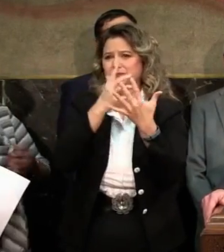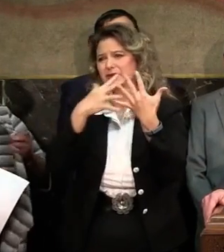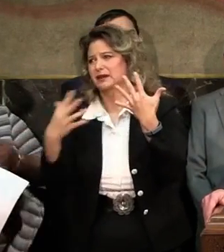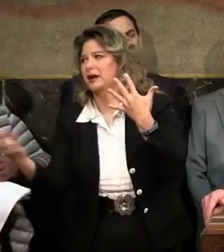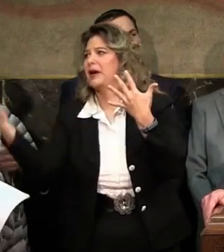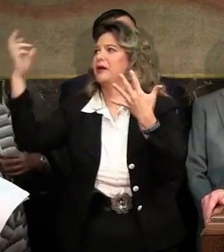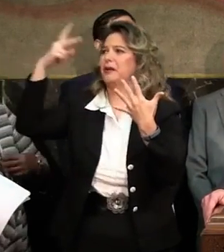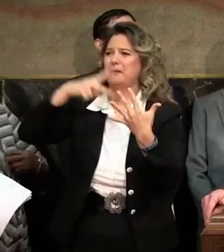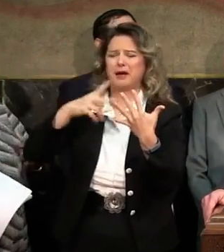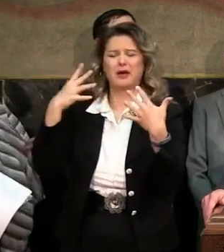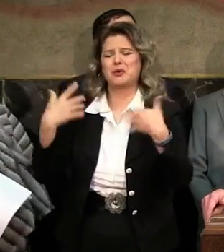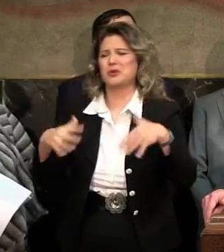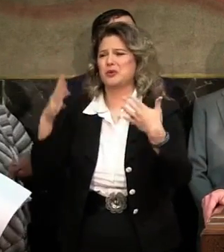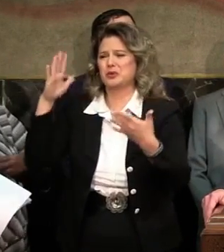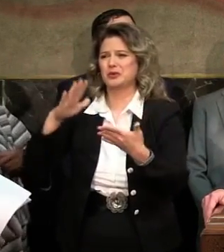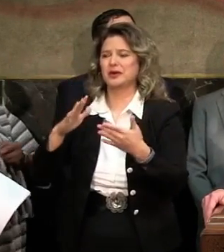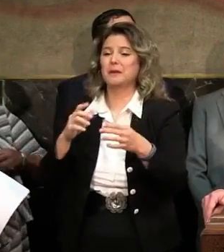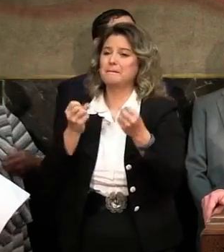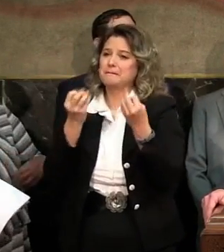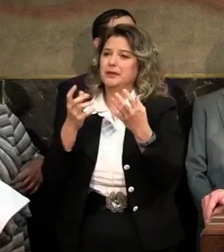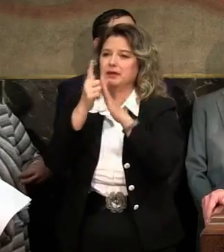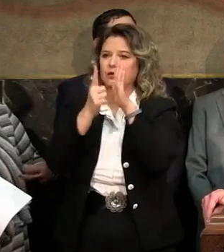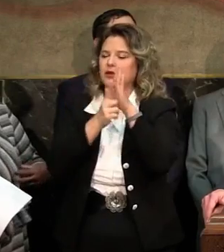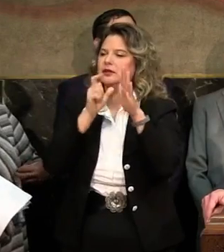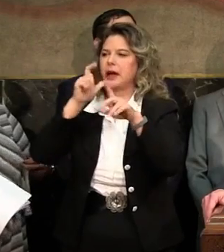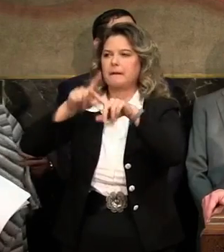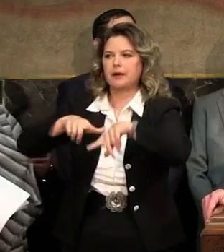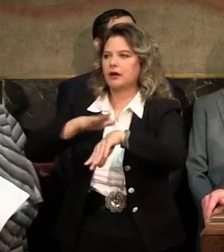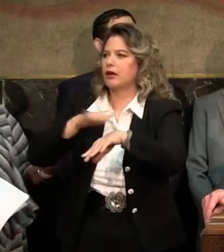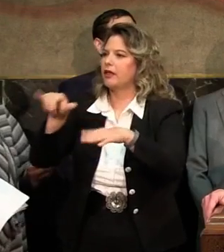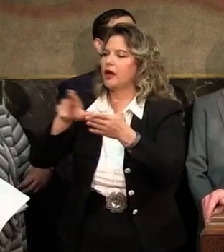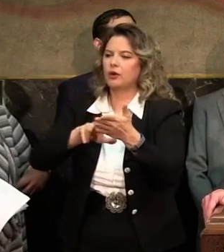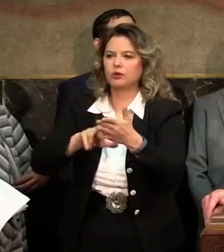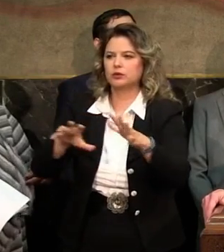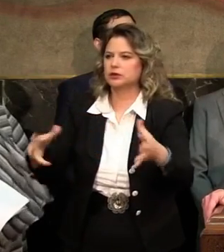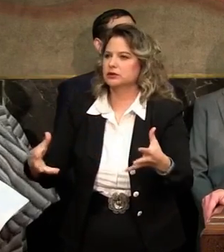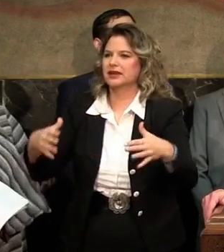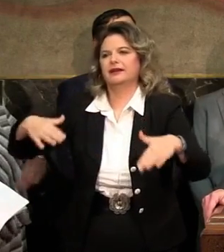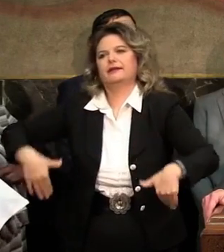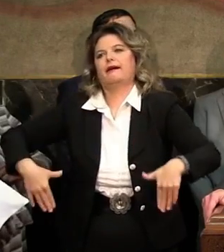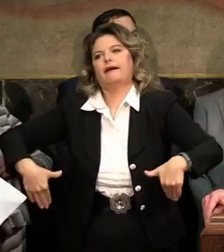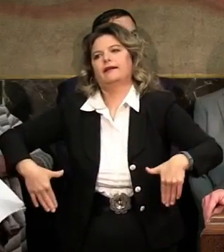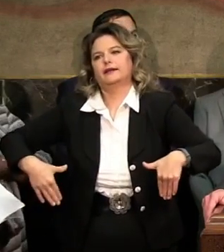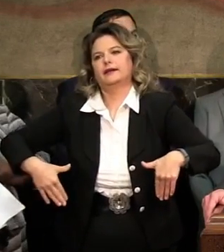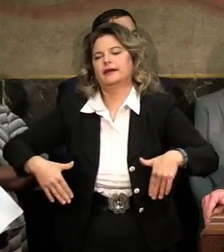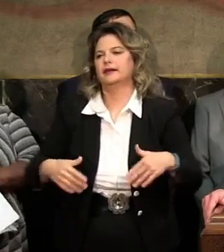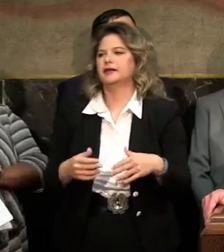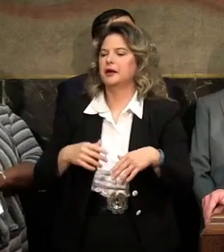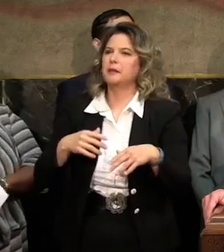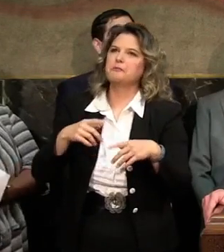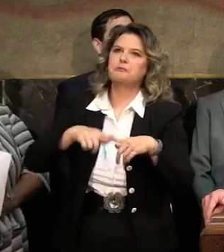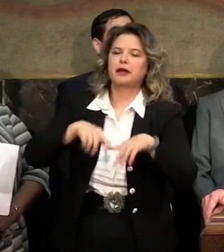our budgetary decisions are not based on that research not yet at least they're based on theory that we need to be tough